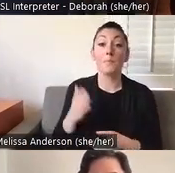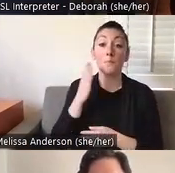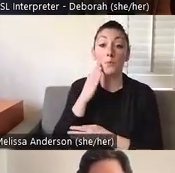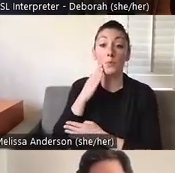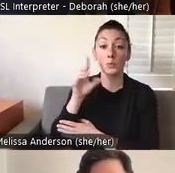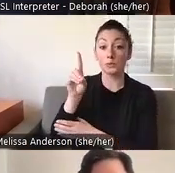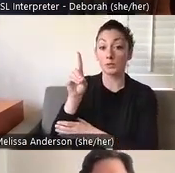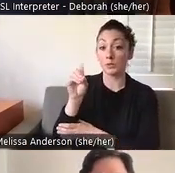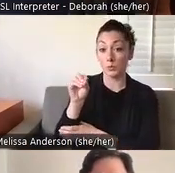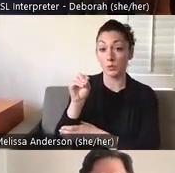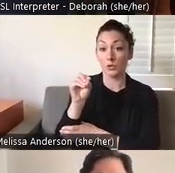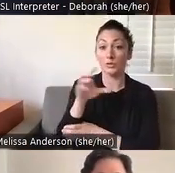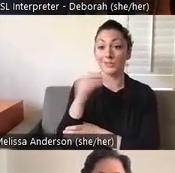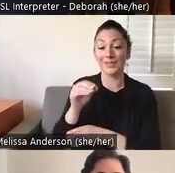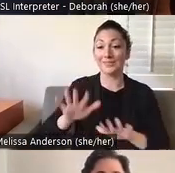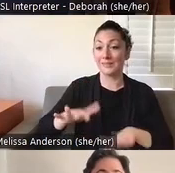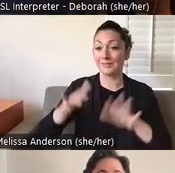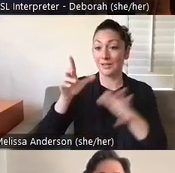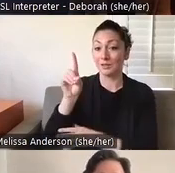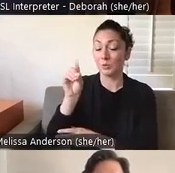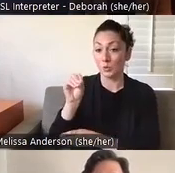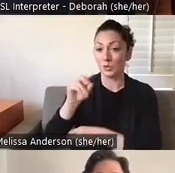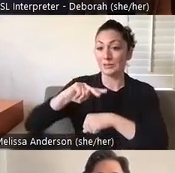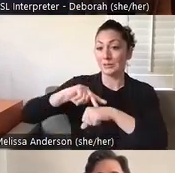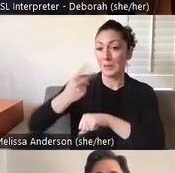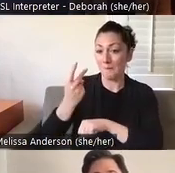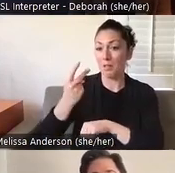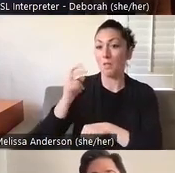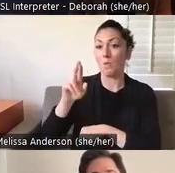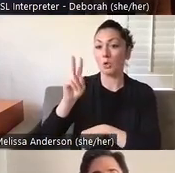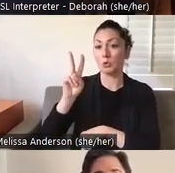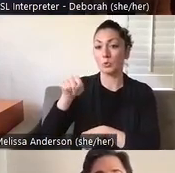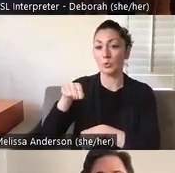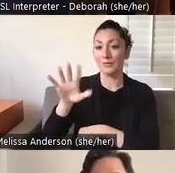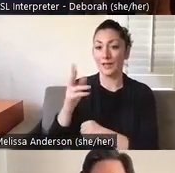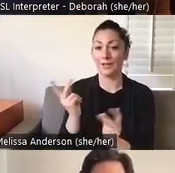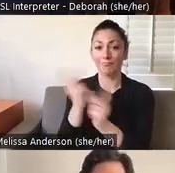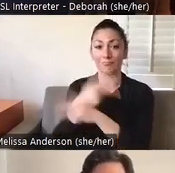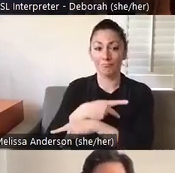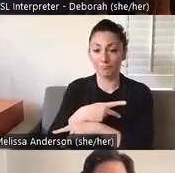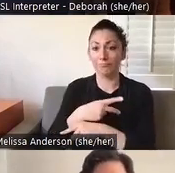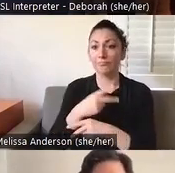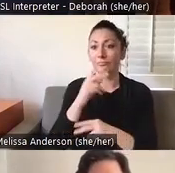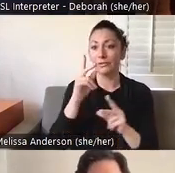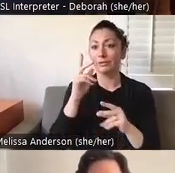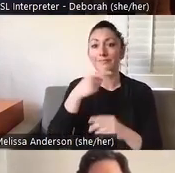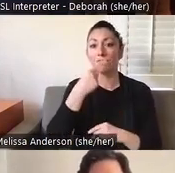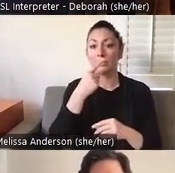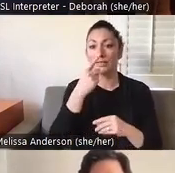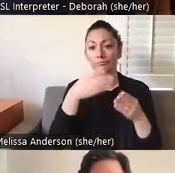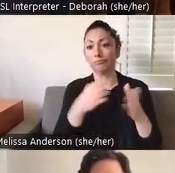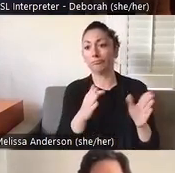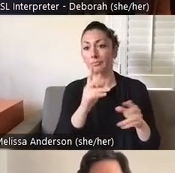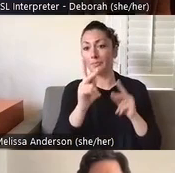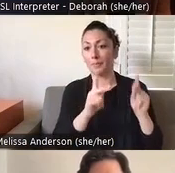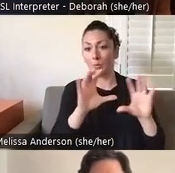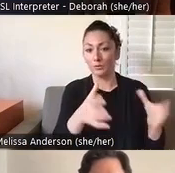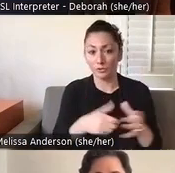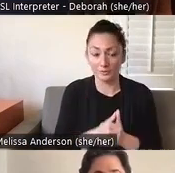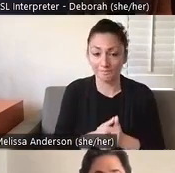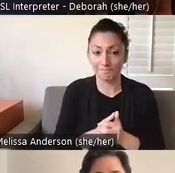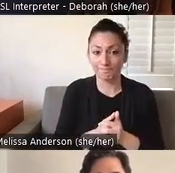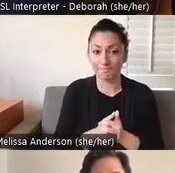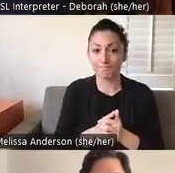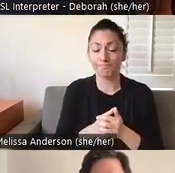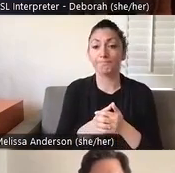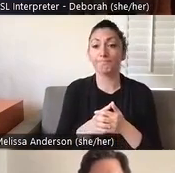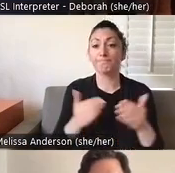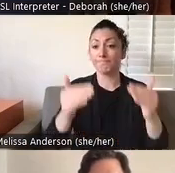we see a very strong degree of health disparity within the American Deaf community. In general,